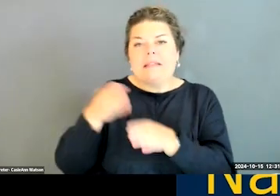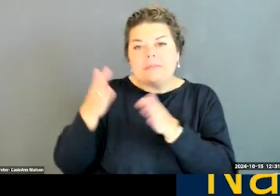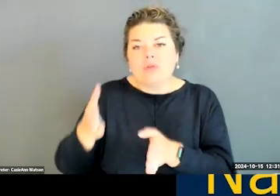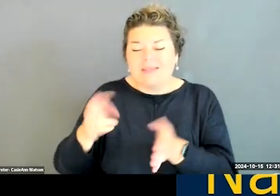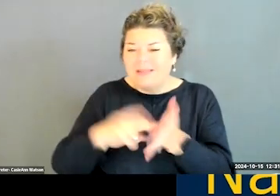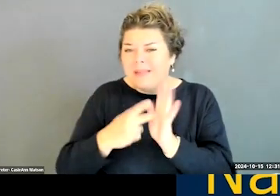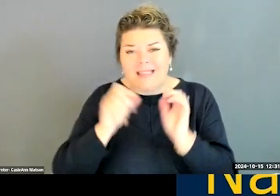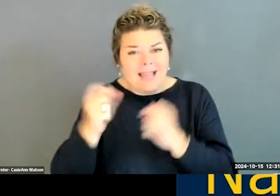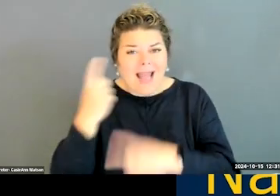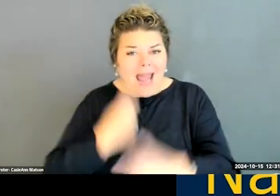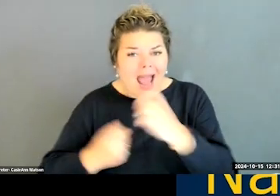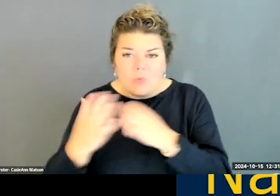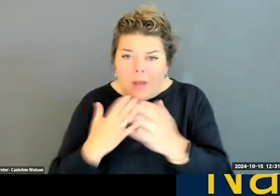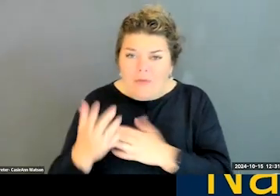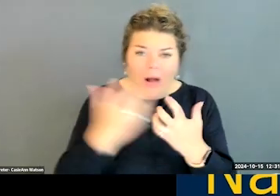accommodation or disability related.